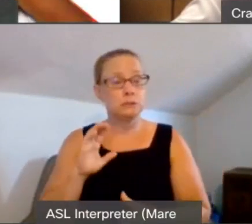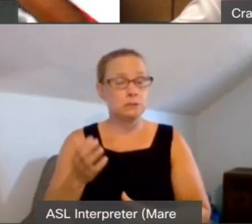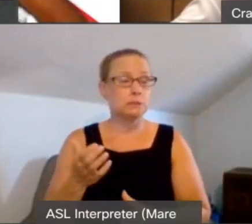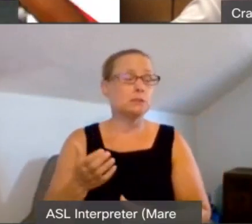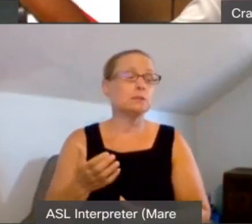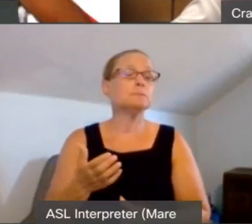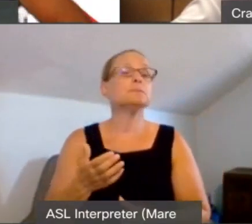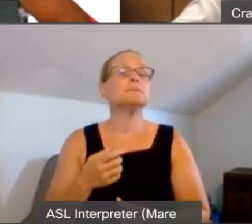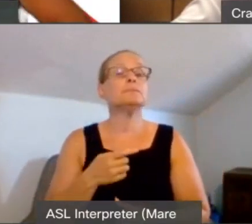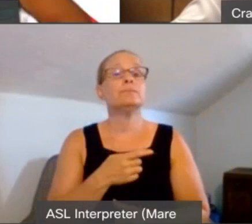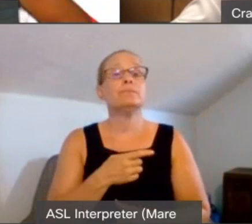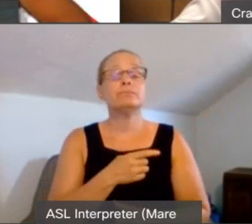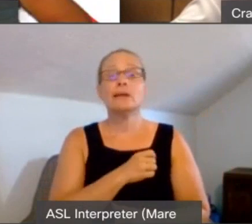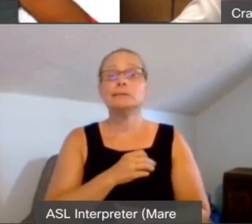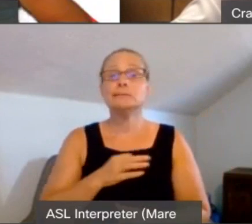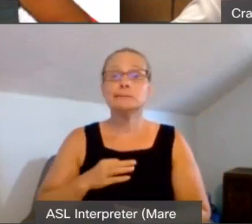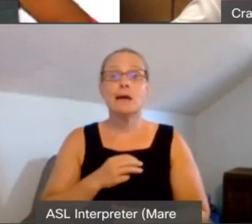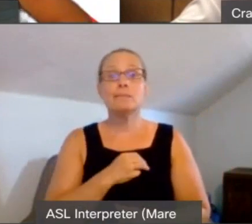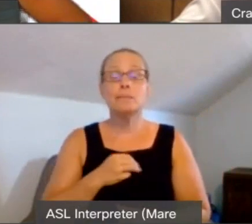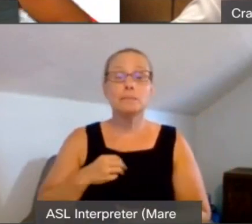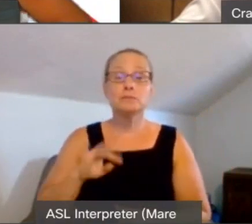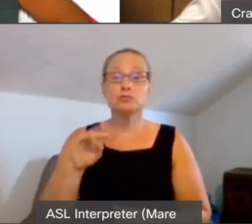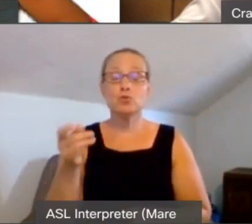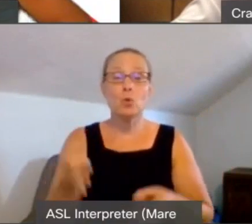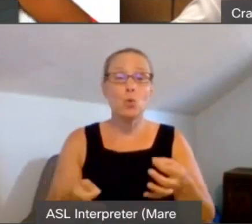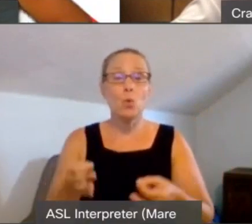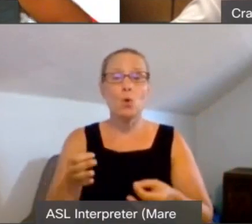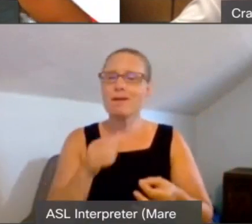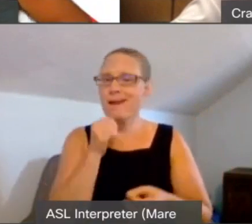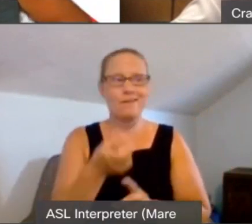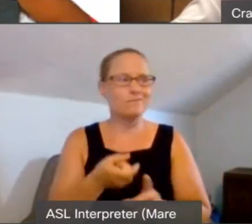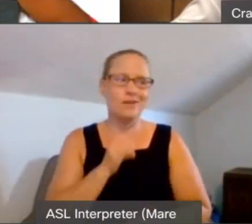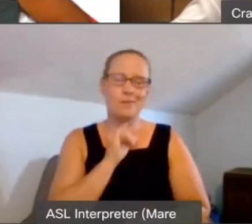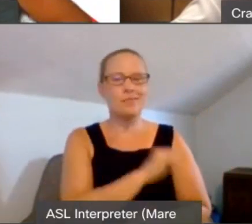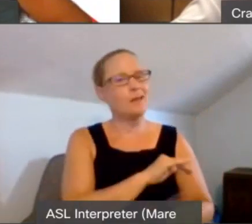is having staff member in the drug courts who come from the same communities of origin and have come